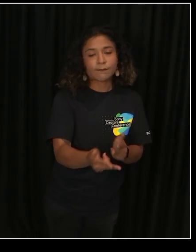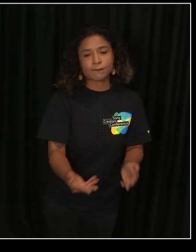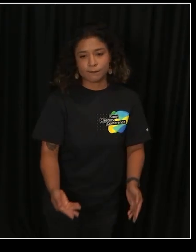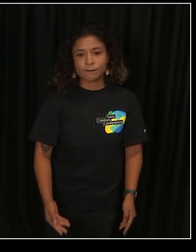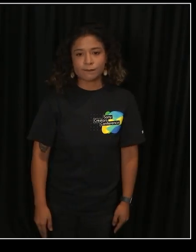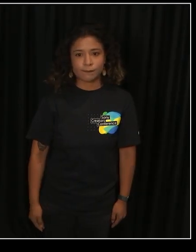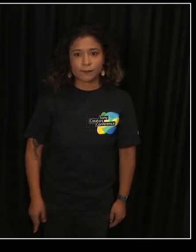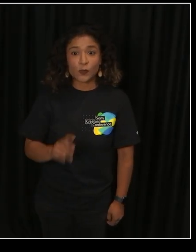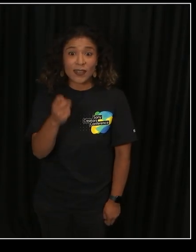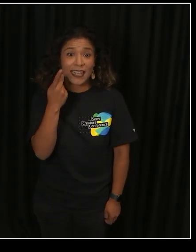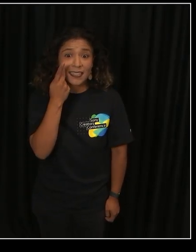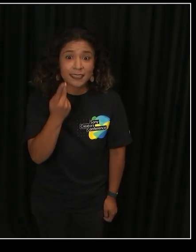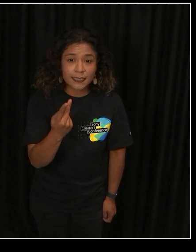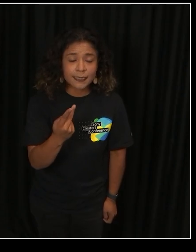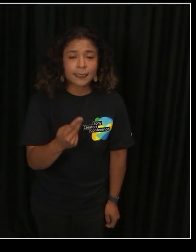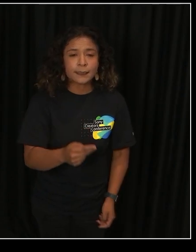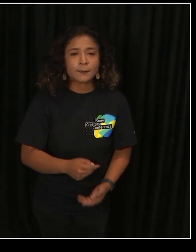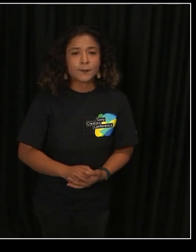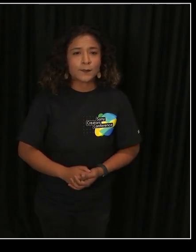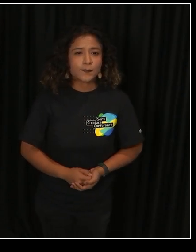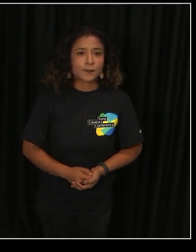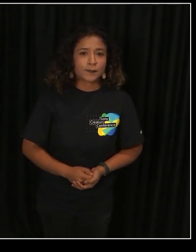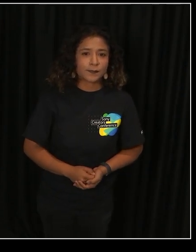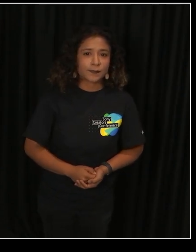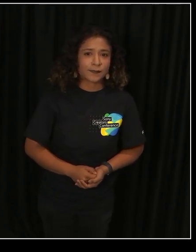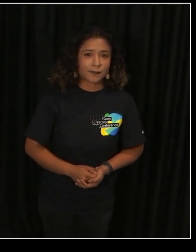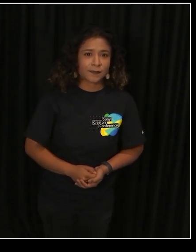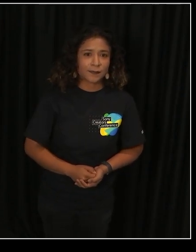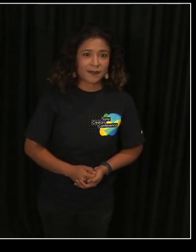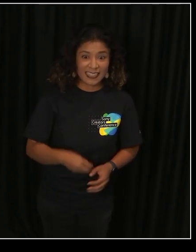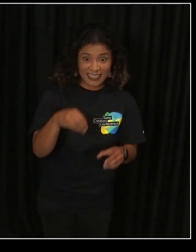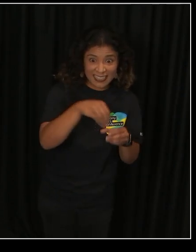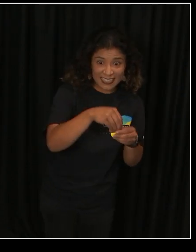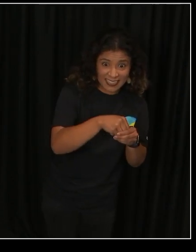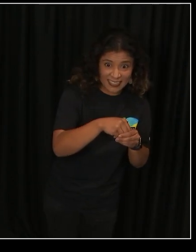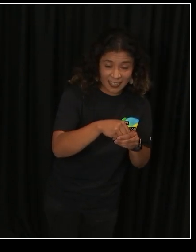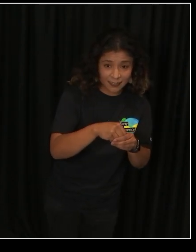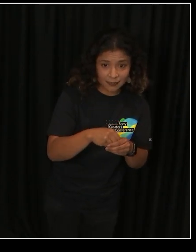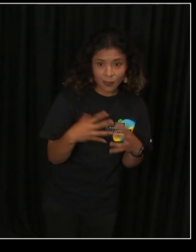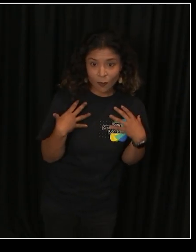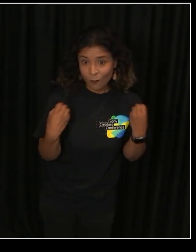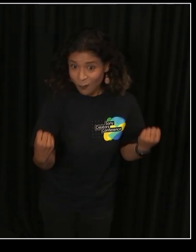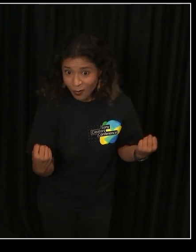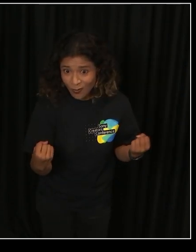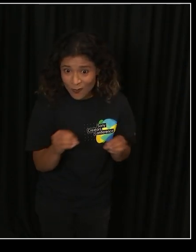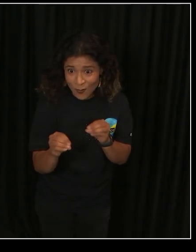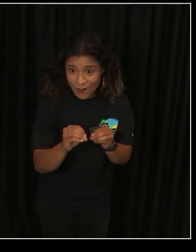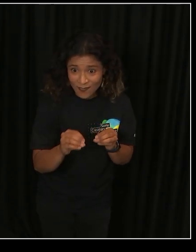So you can see going to the inside was a pretty bold move there. There wasn't a lot of room.